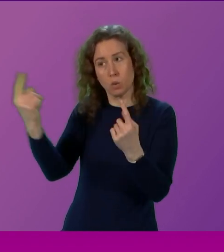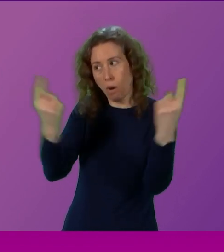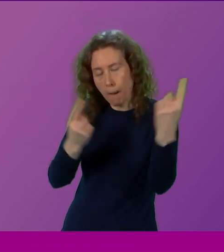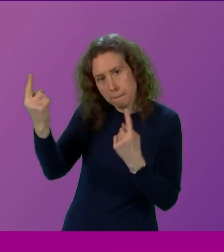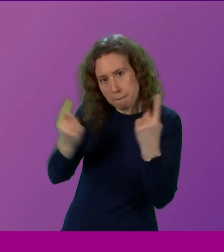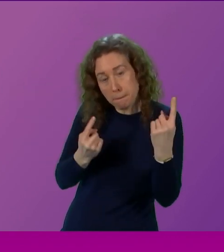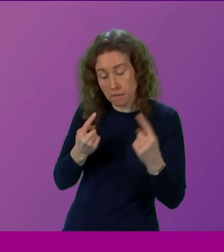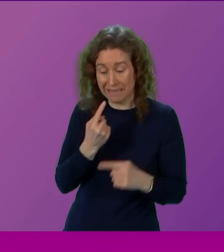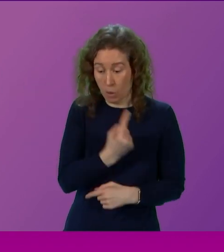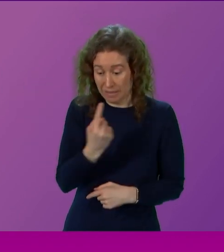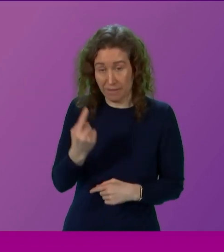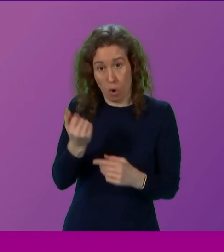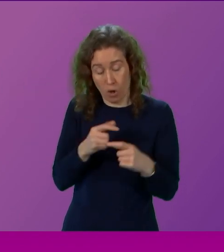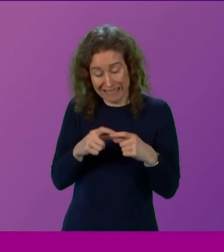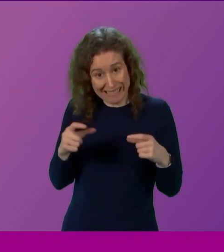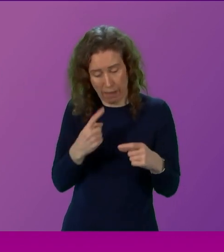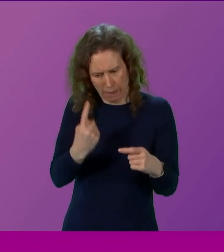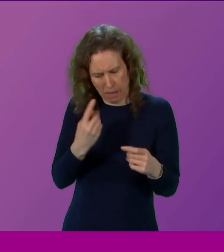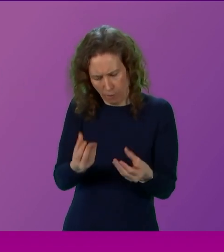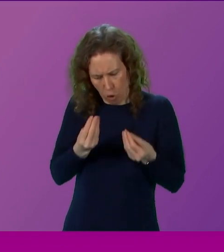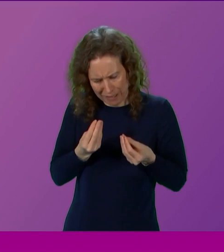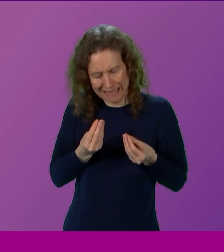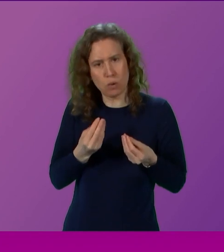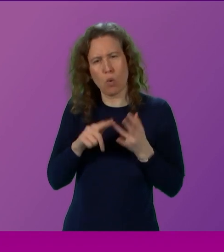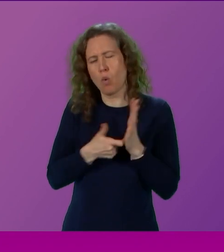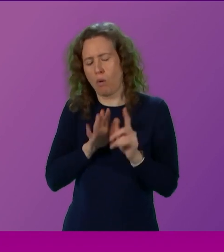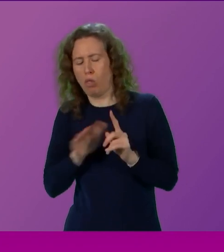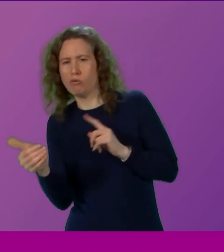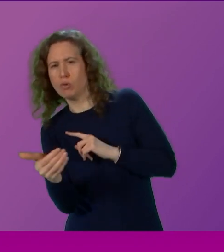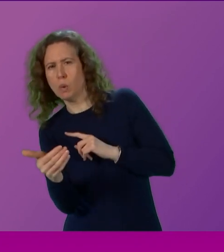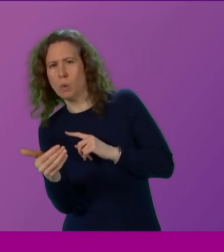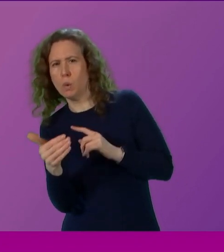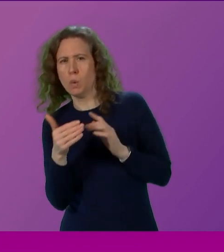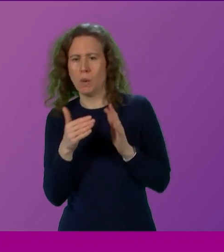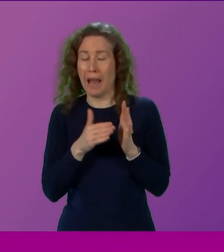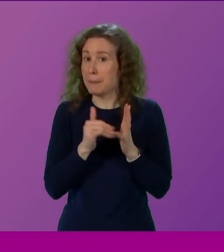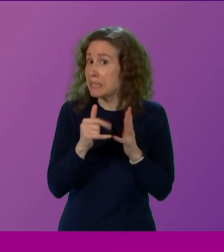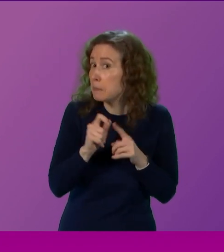obtaining tickets directly, or are they doing so through MSPs’ offices? What